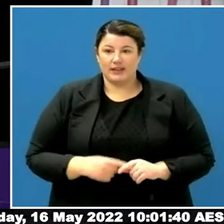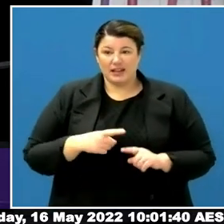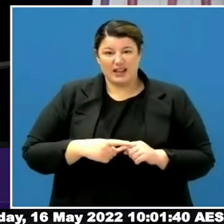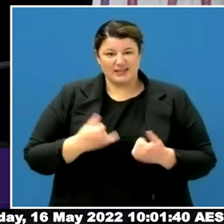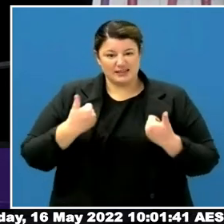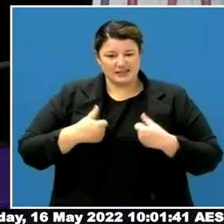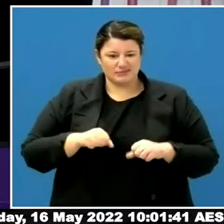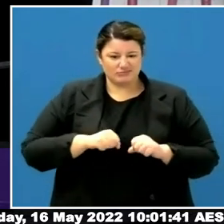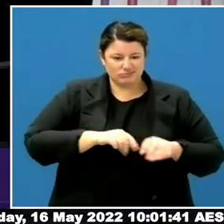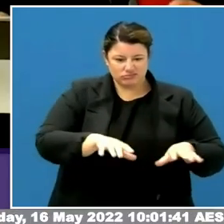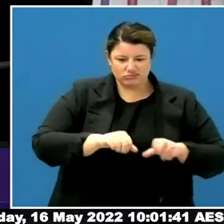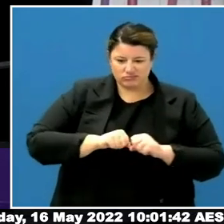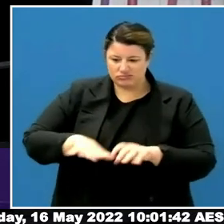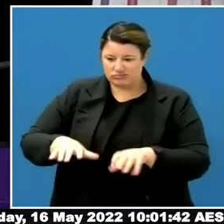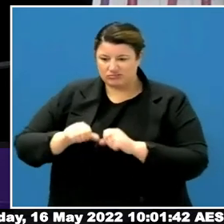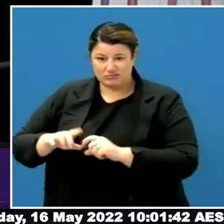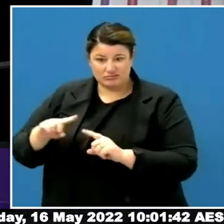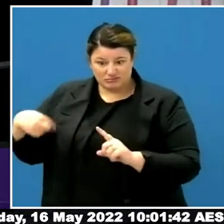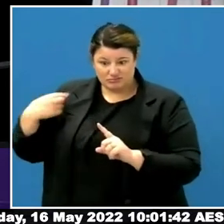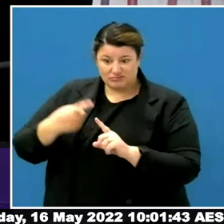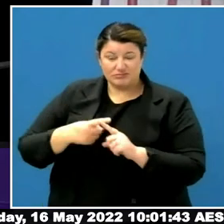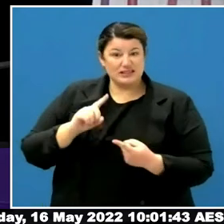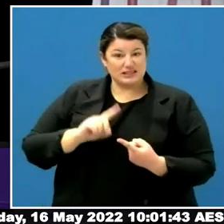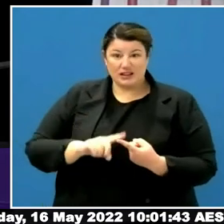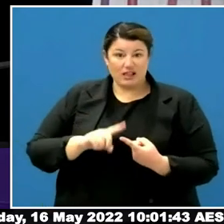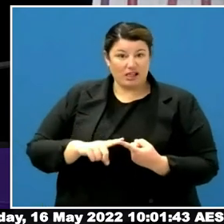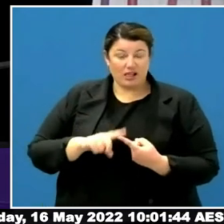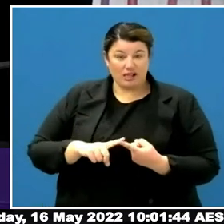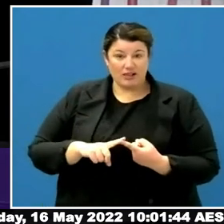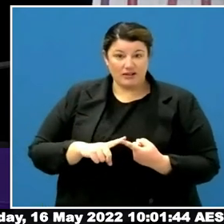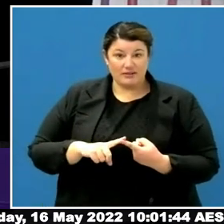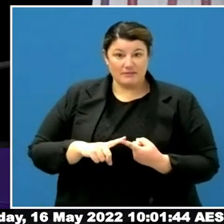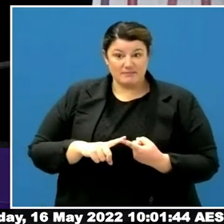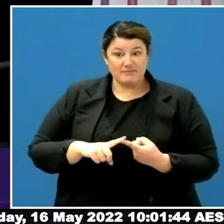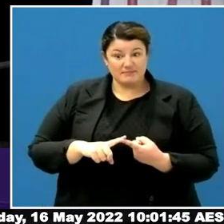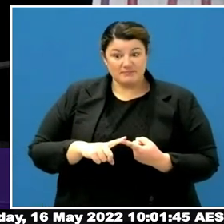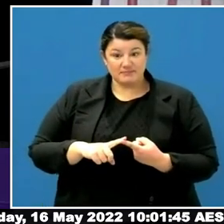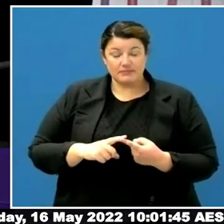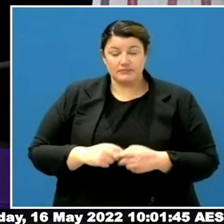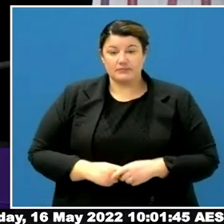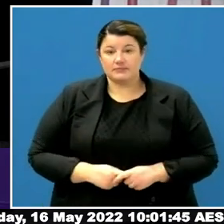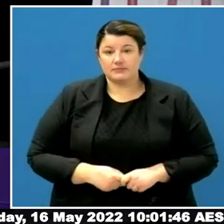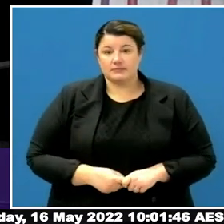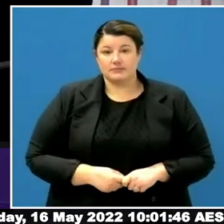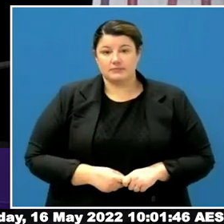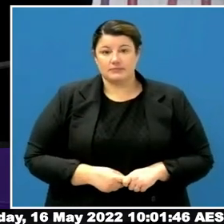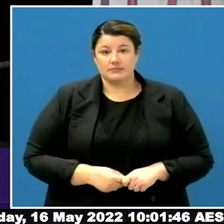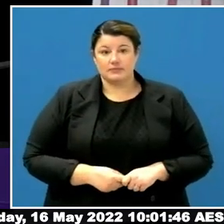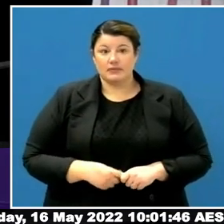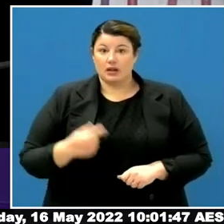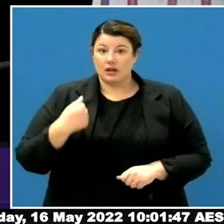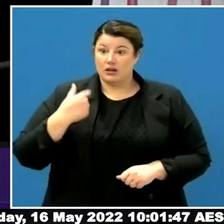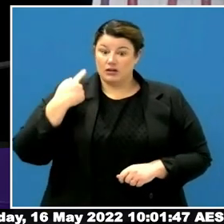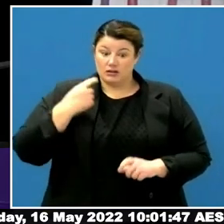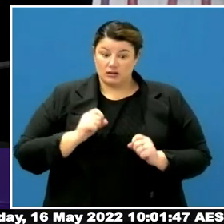infection, most recently affecting staff attending a hearing in Hobart held in late